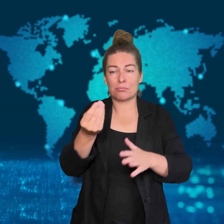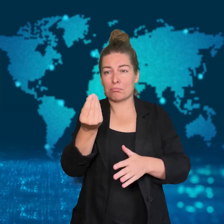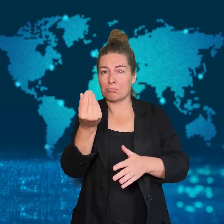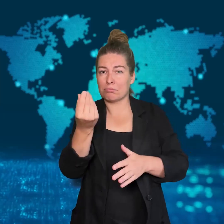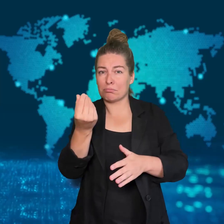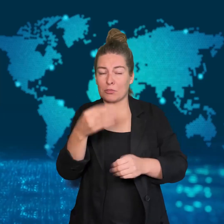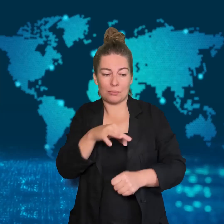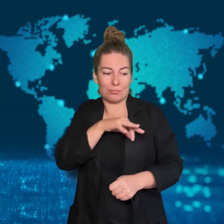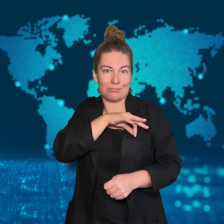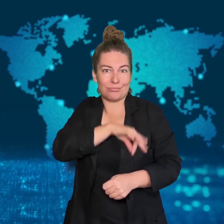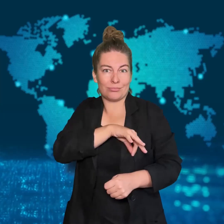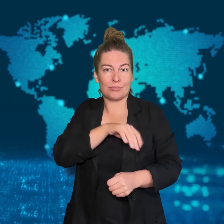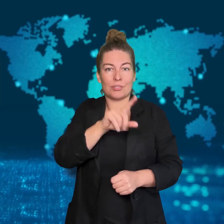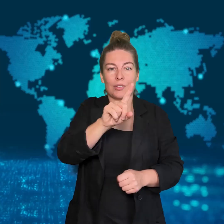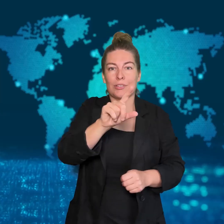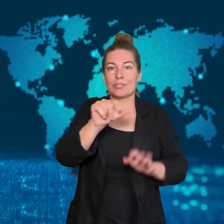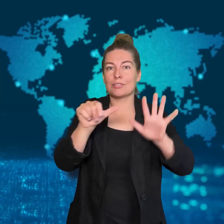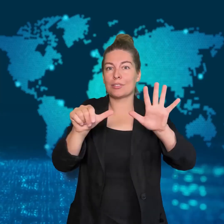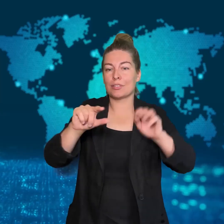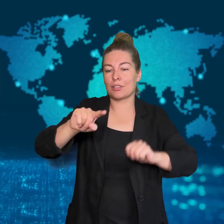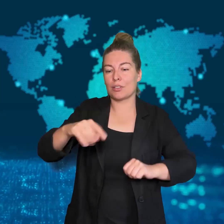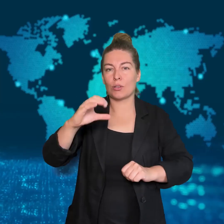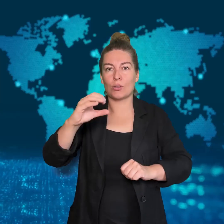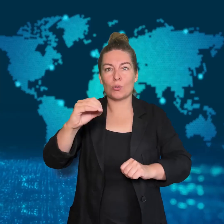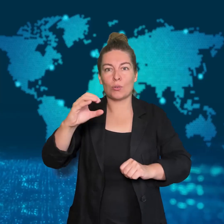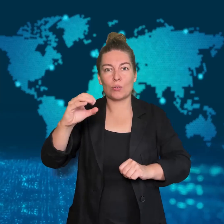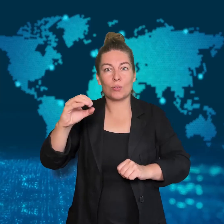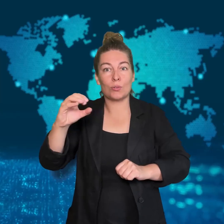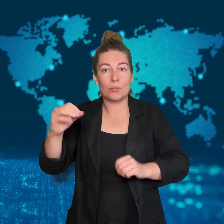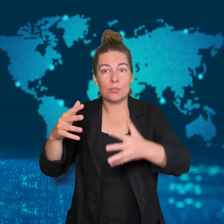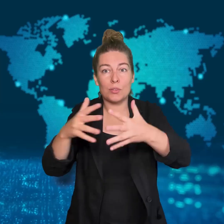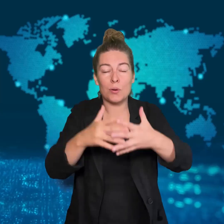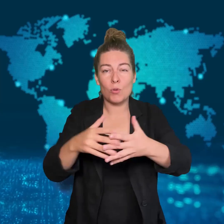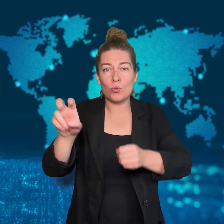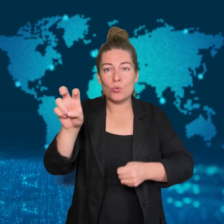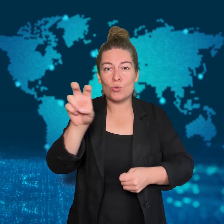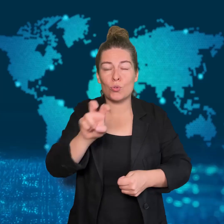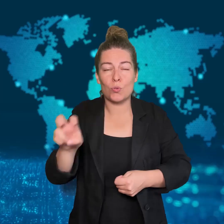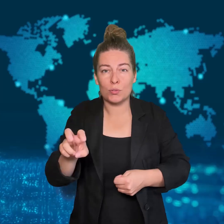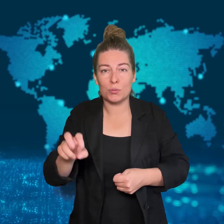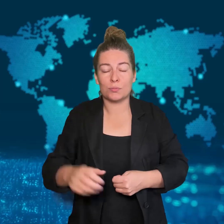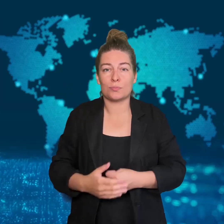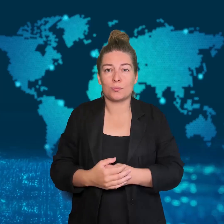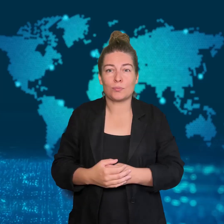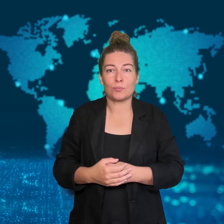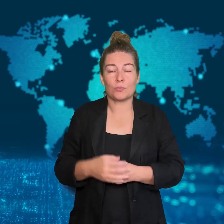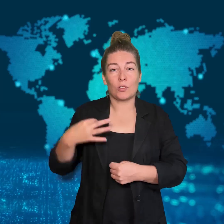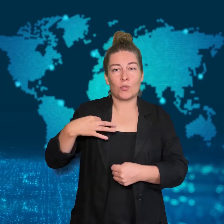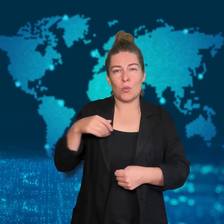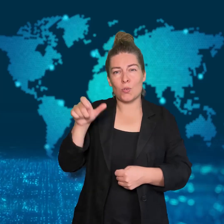He discovered surrogacy, which is illegal in China.